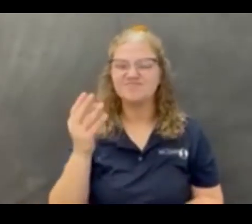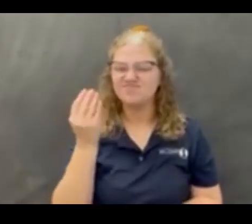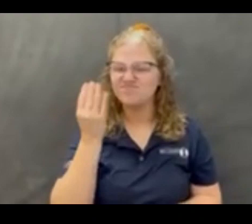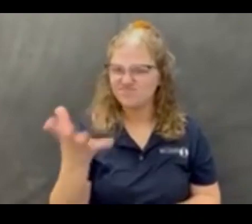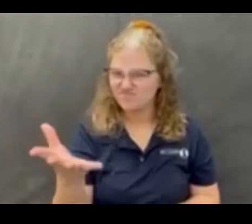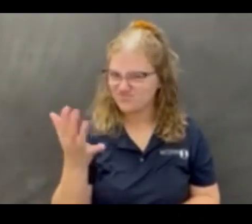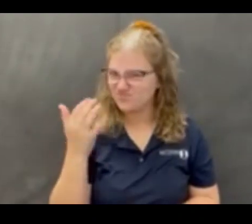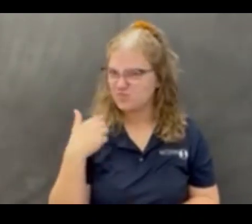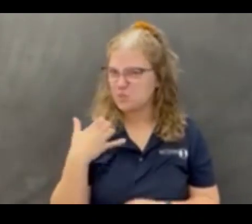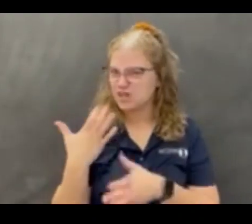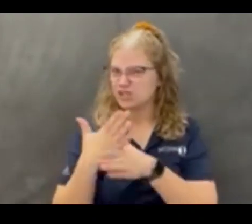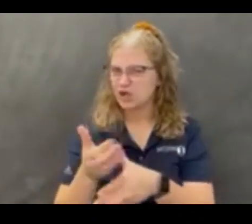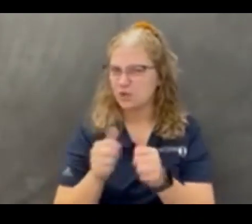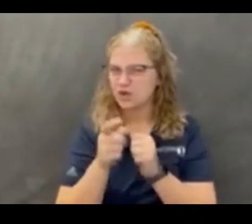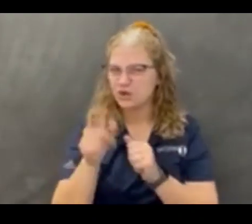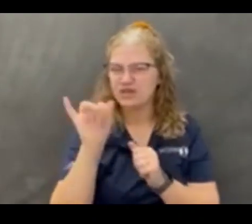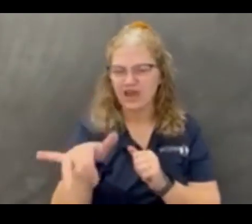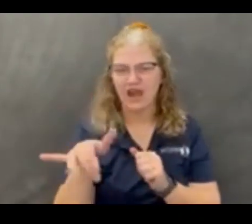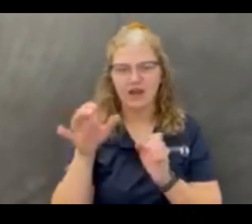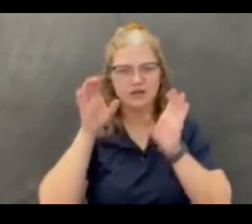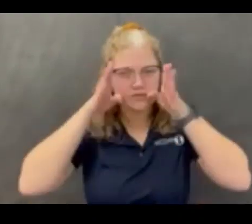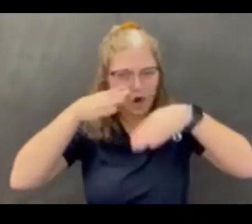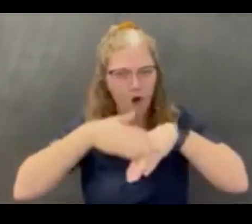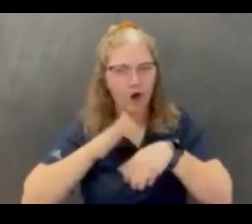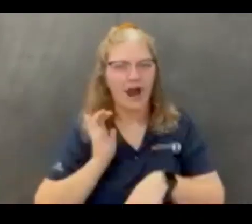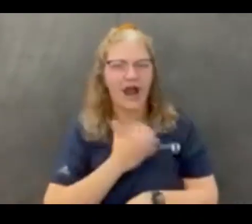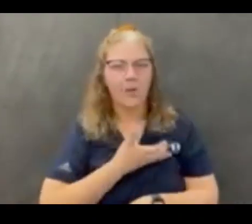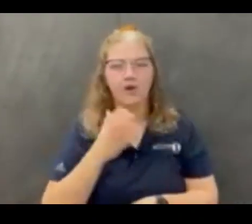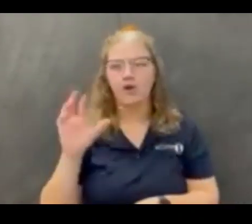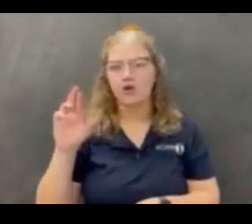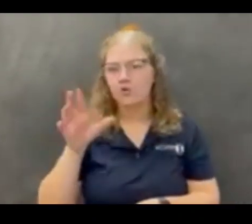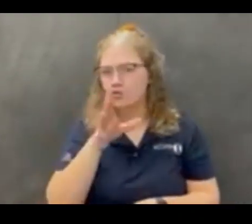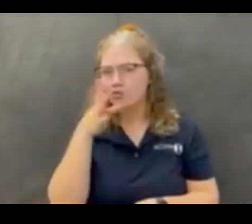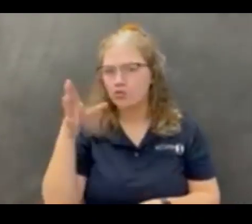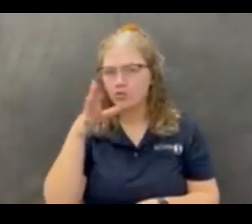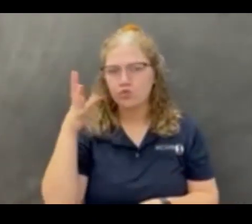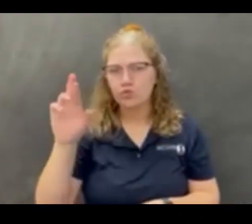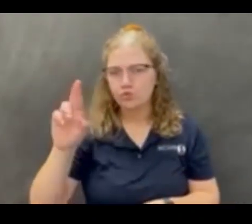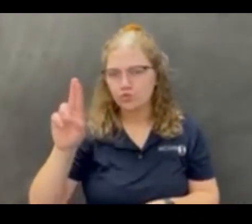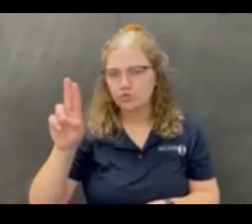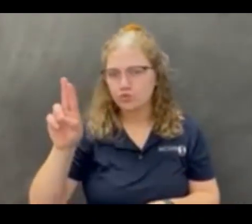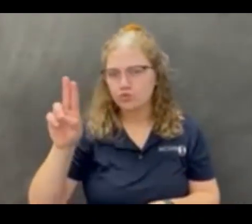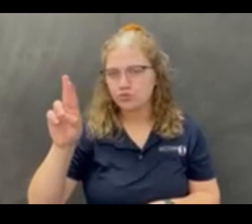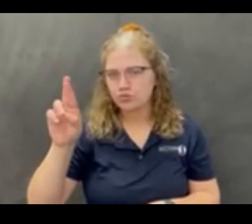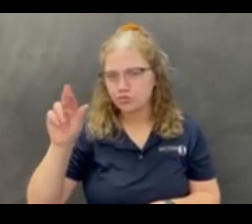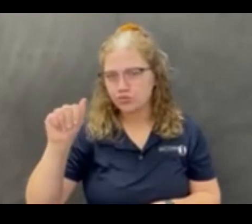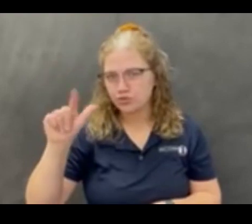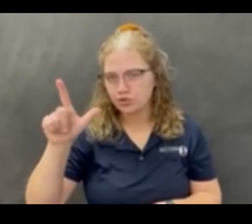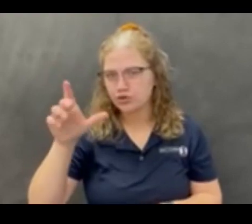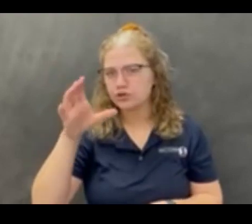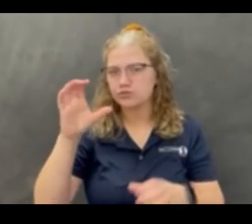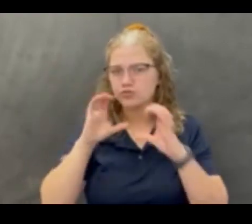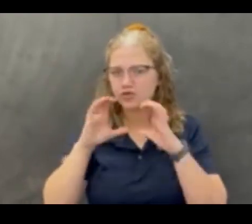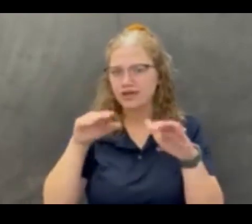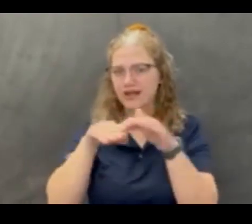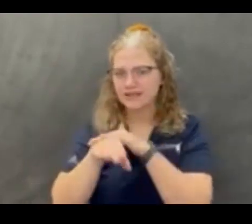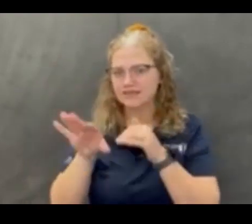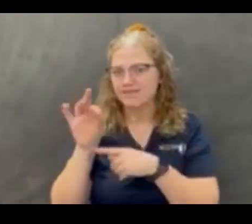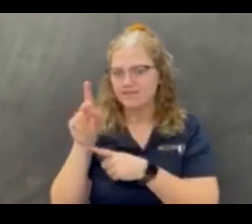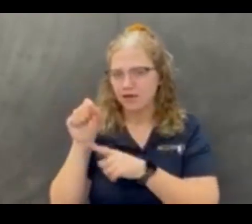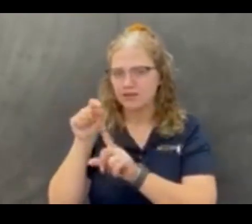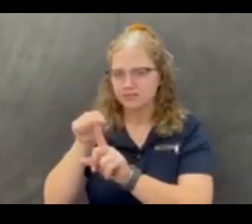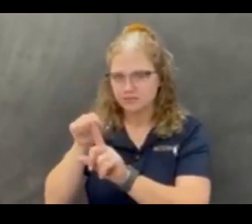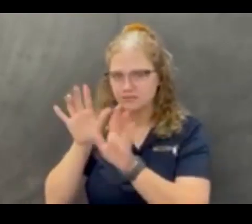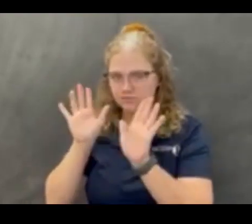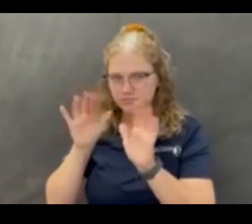Access funds. Well we wanted to share with you that in our rural communication access fund,